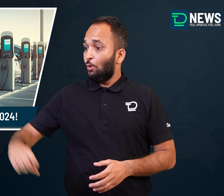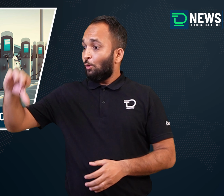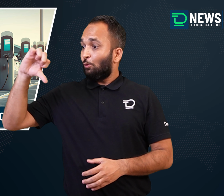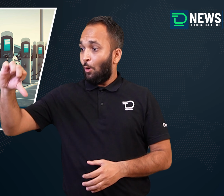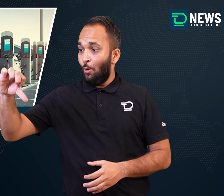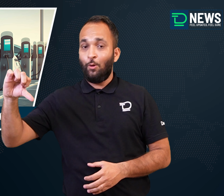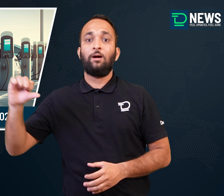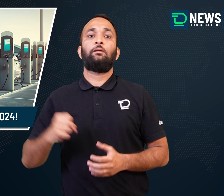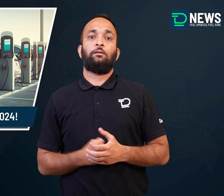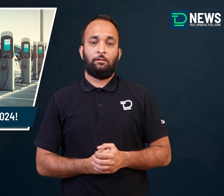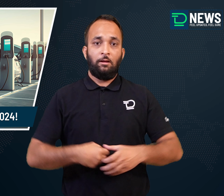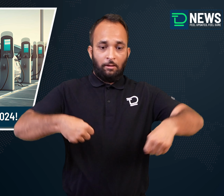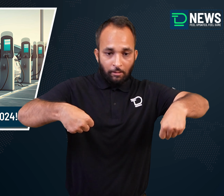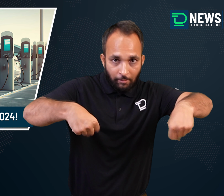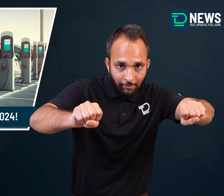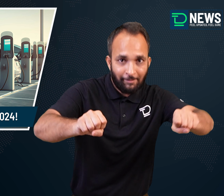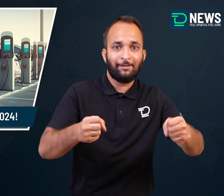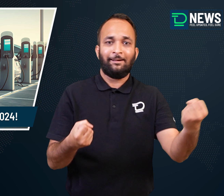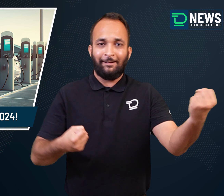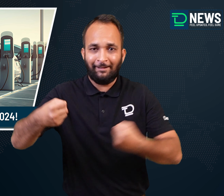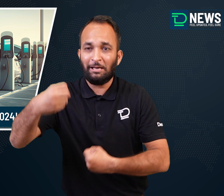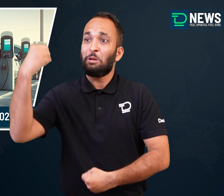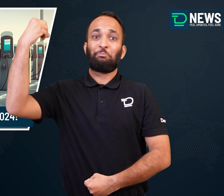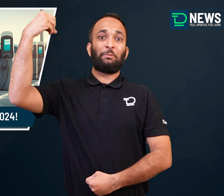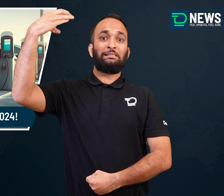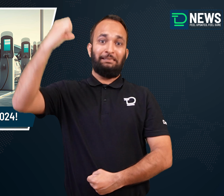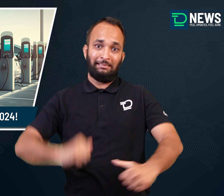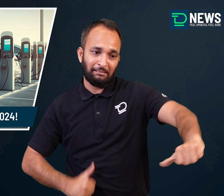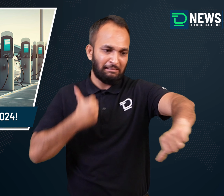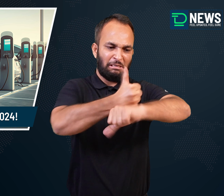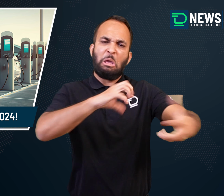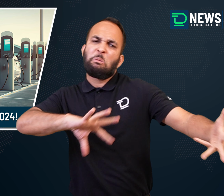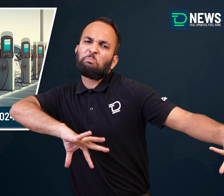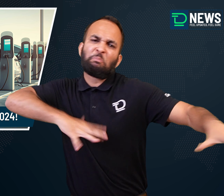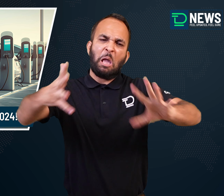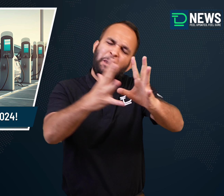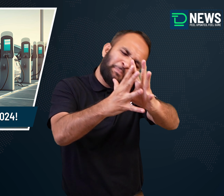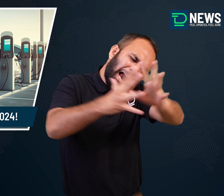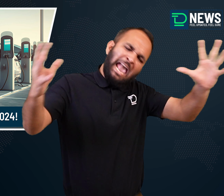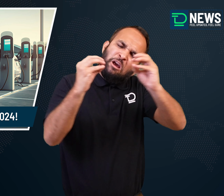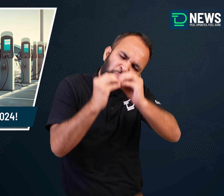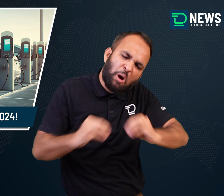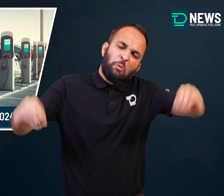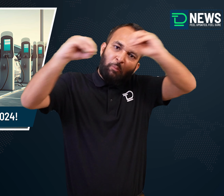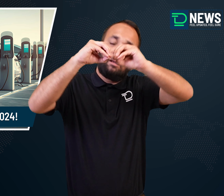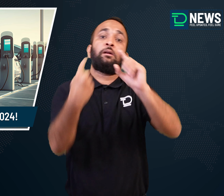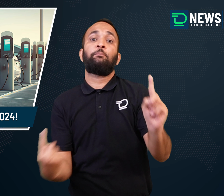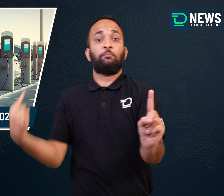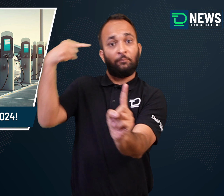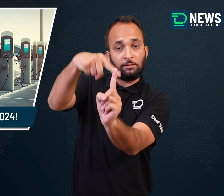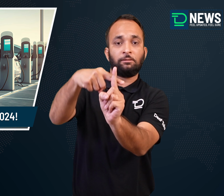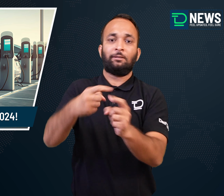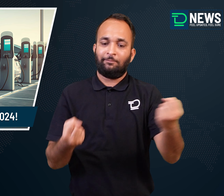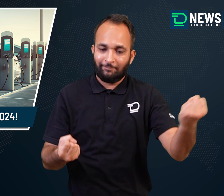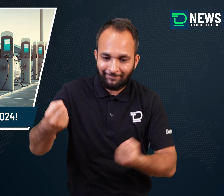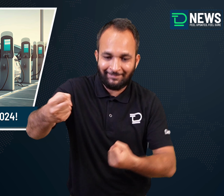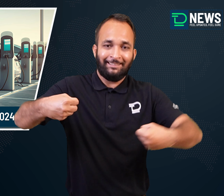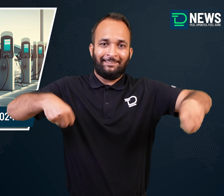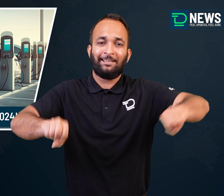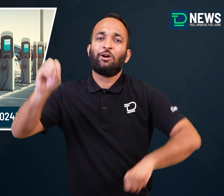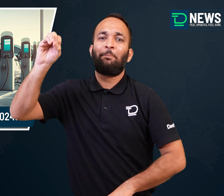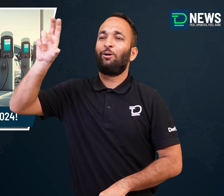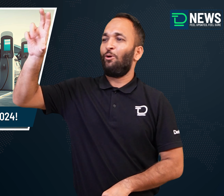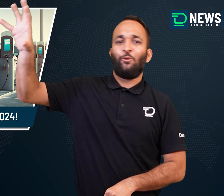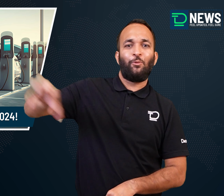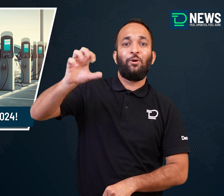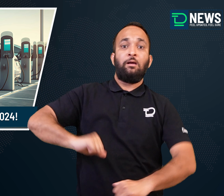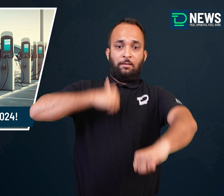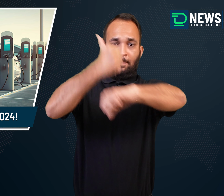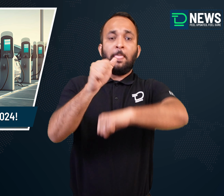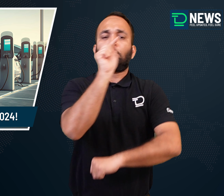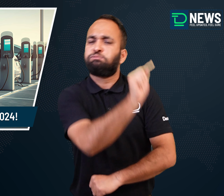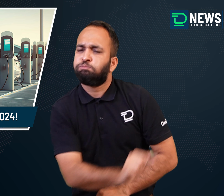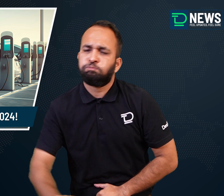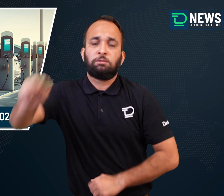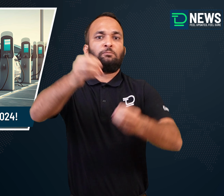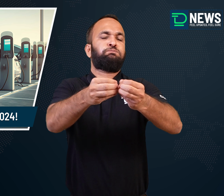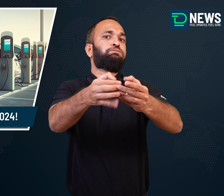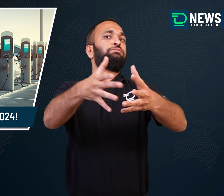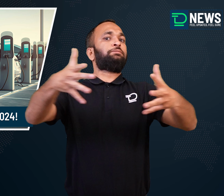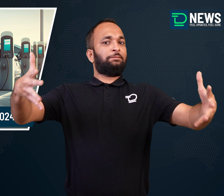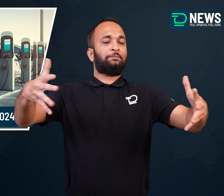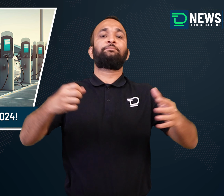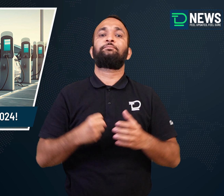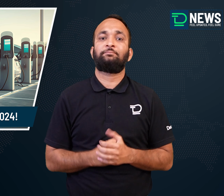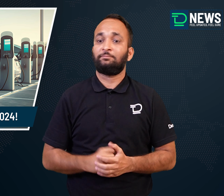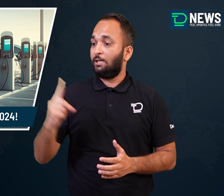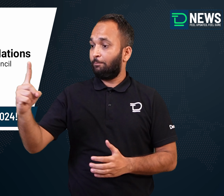9. Development of electric vehicles and the creation of more charging stations.